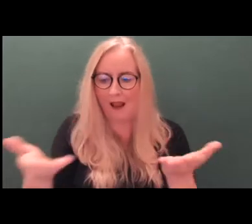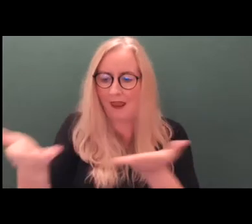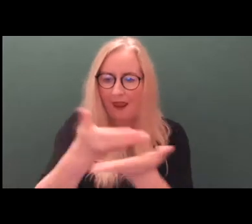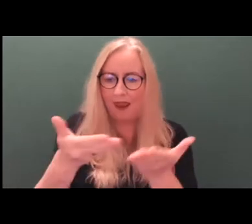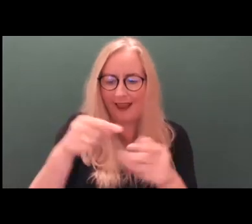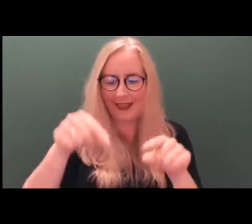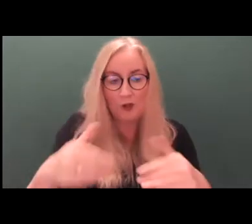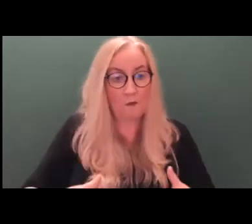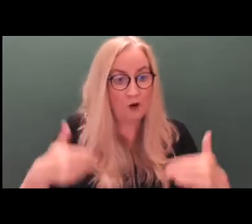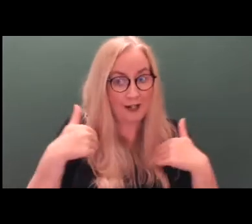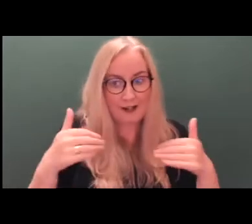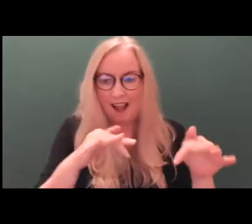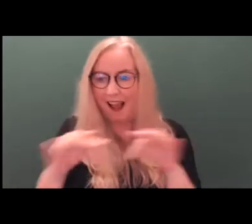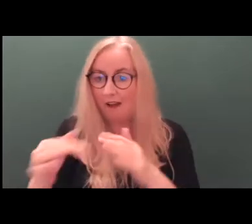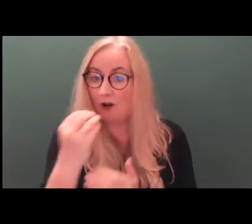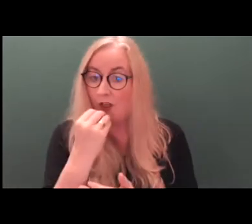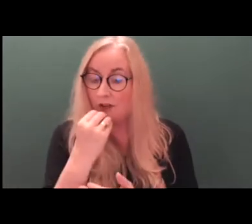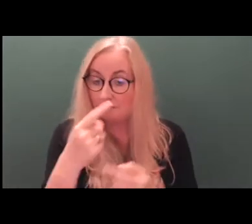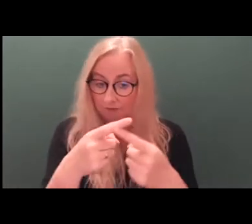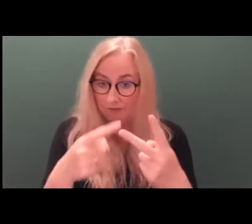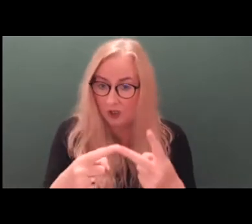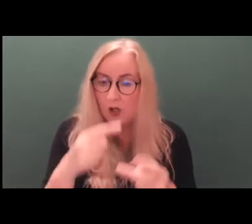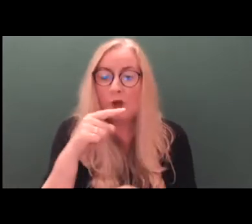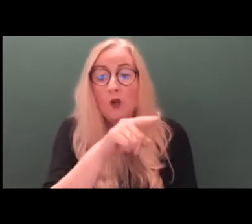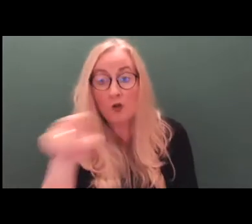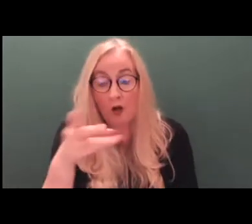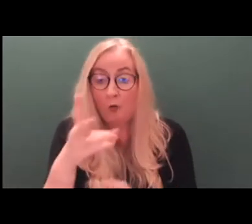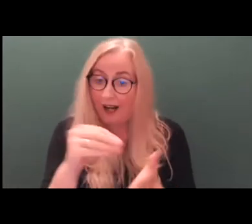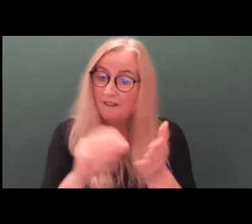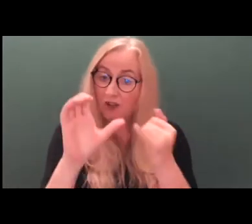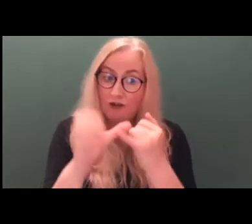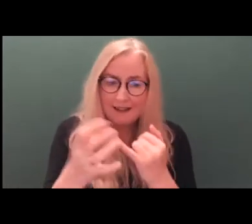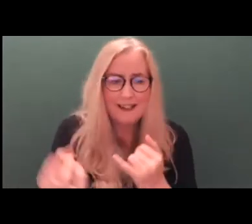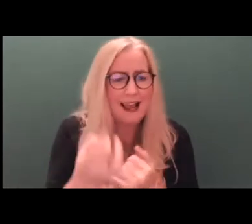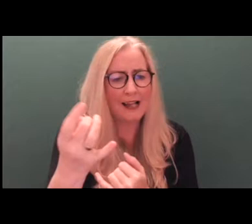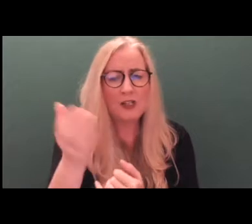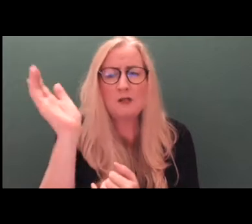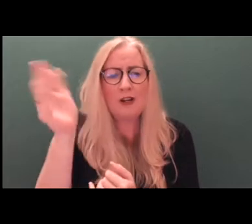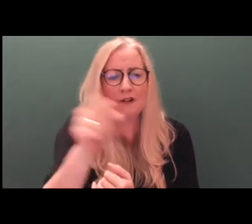and after lunch. You will have the opportunity to ask our speakers questions throughout the day,